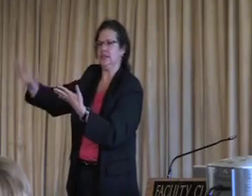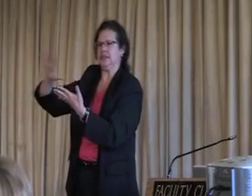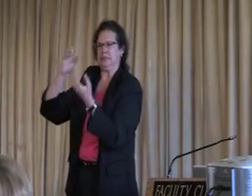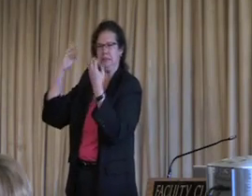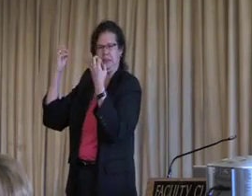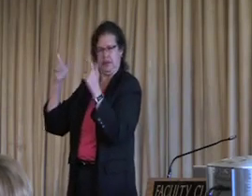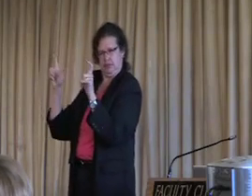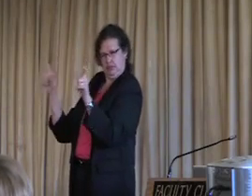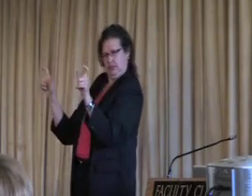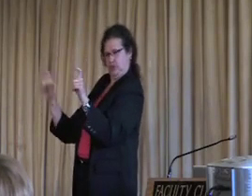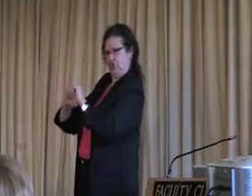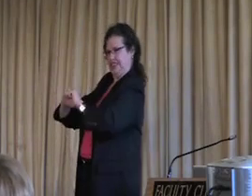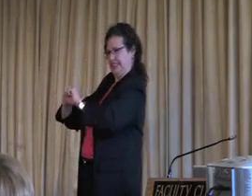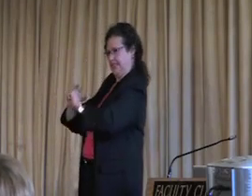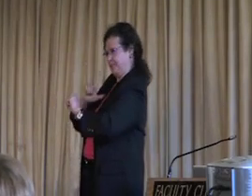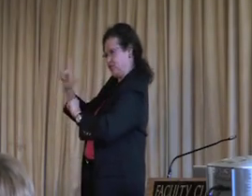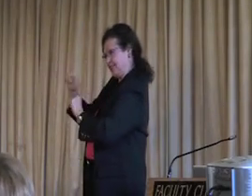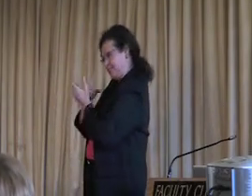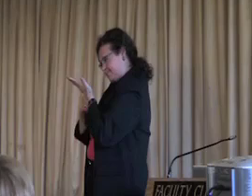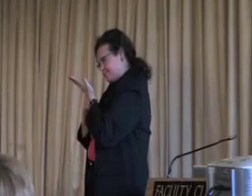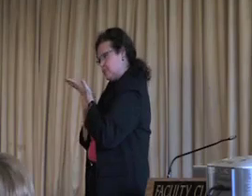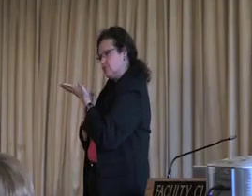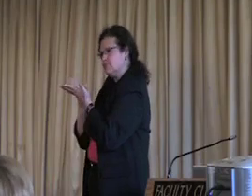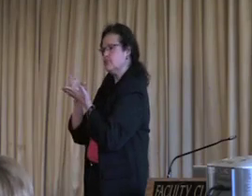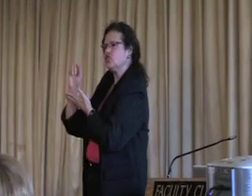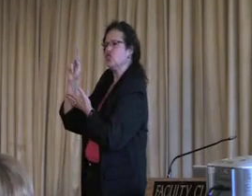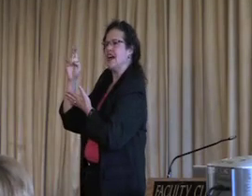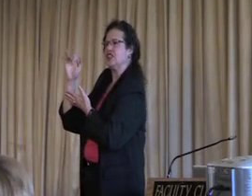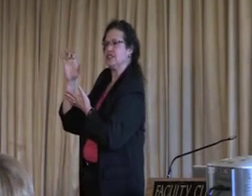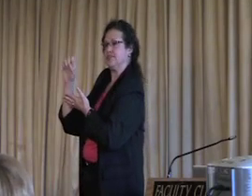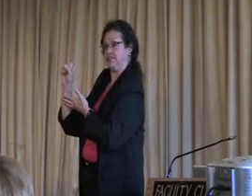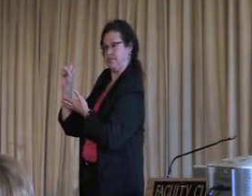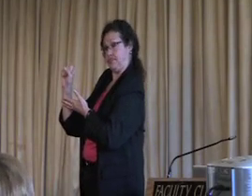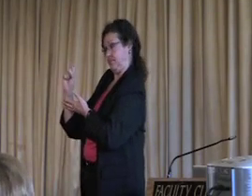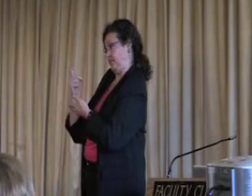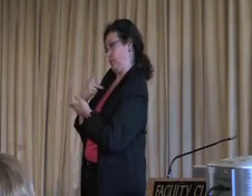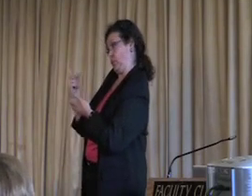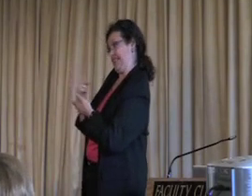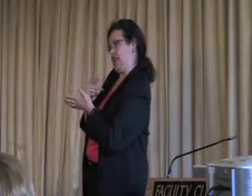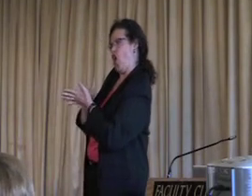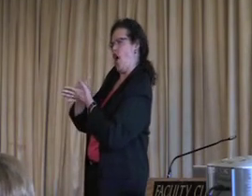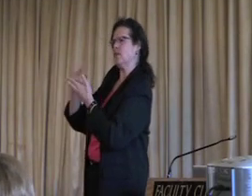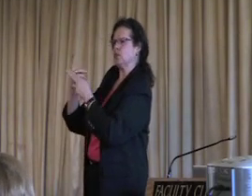and hard of hearing students, because there were a lot of barriers at that time. And we